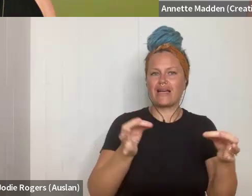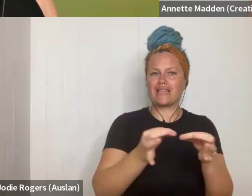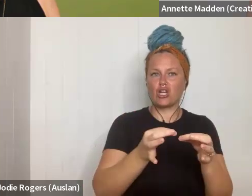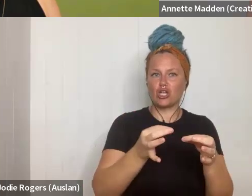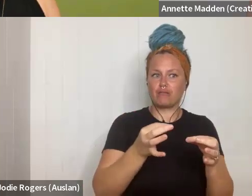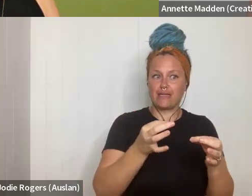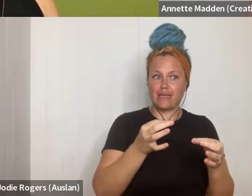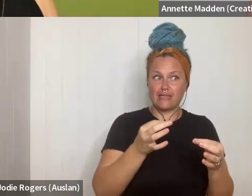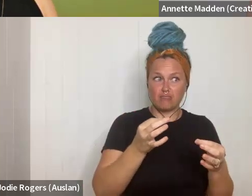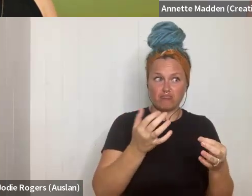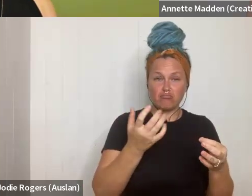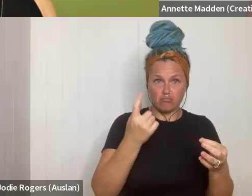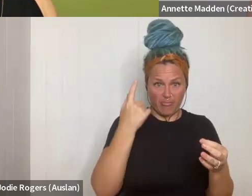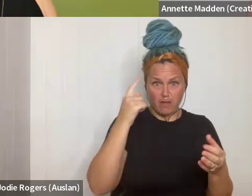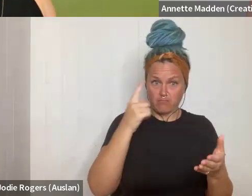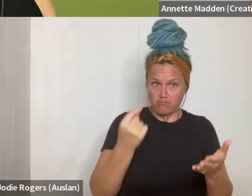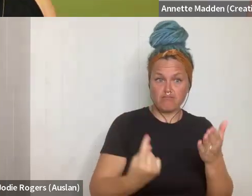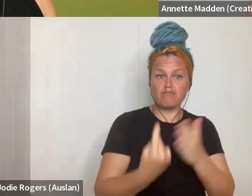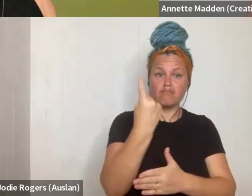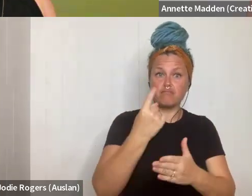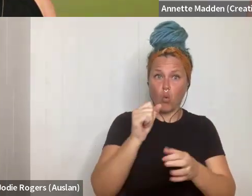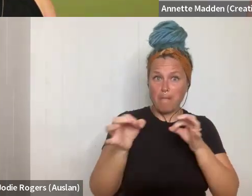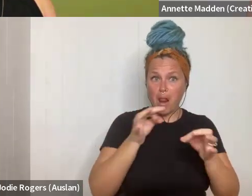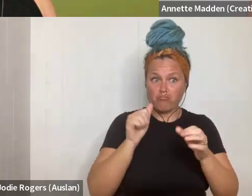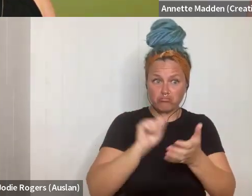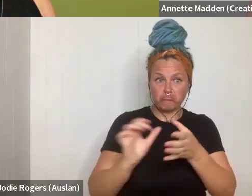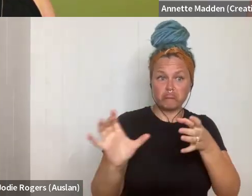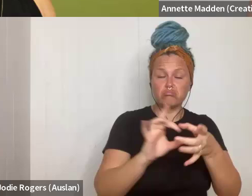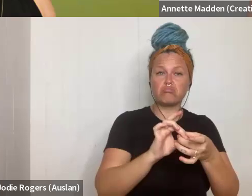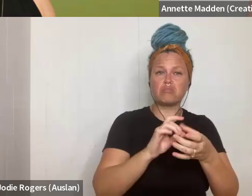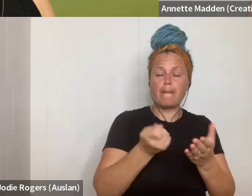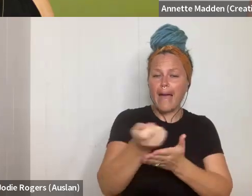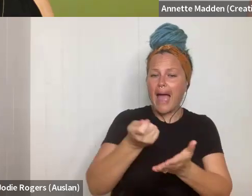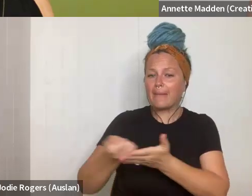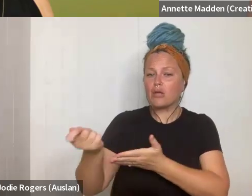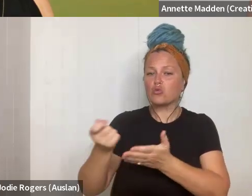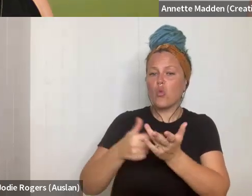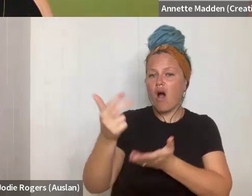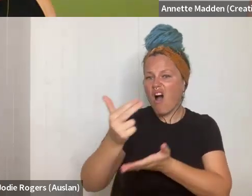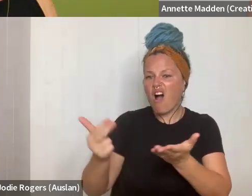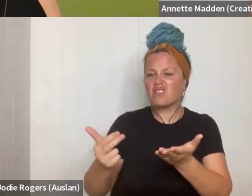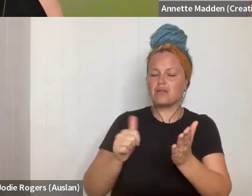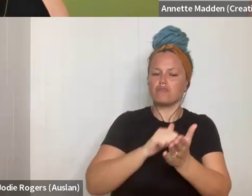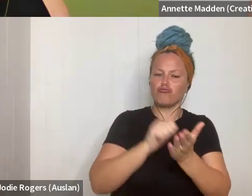of this opportunity to your organisation.